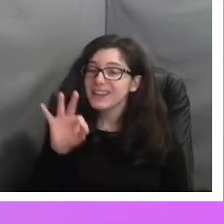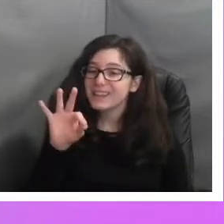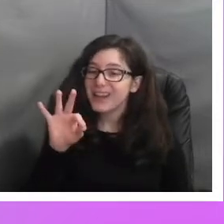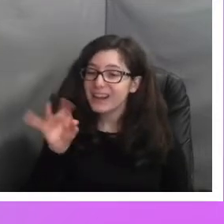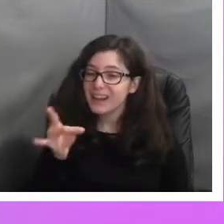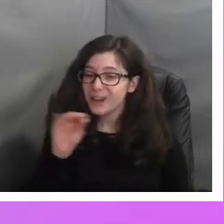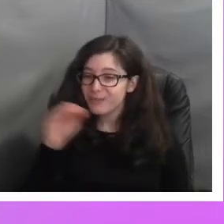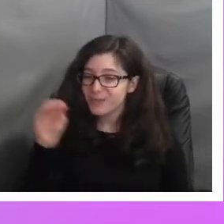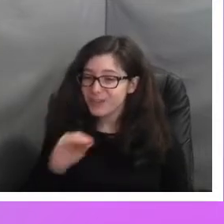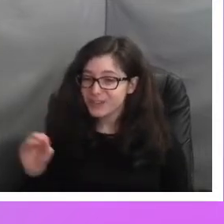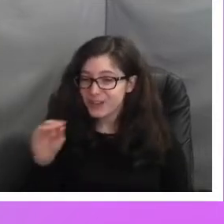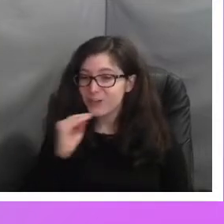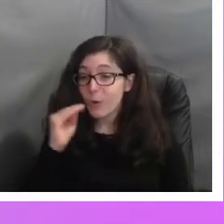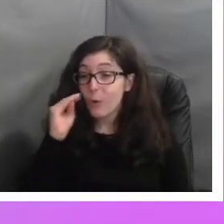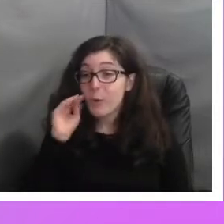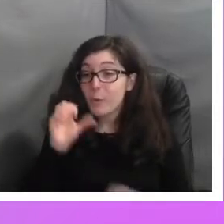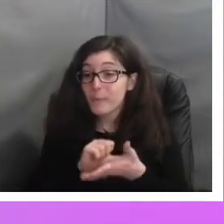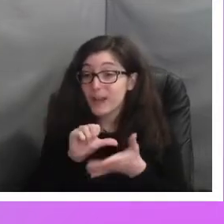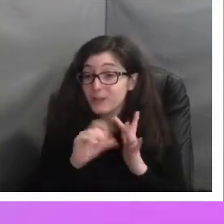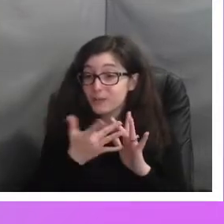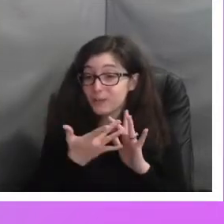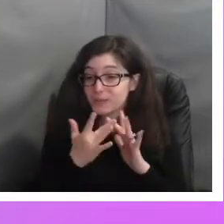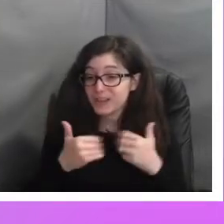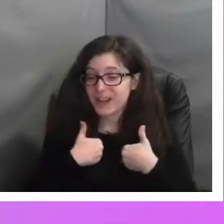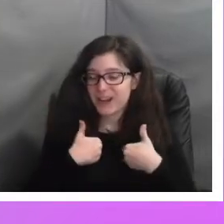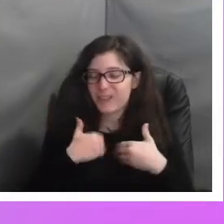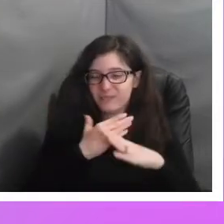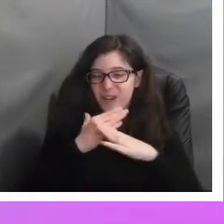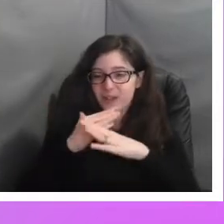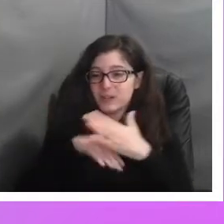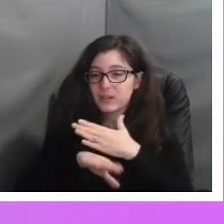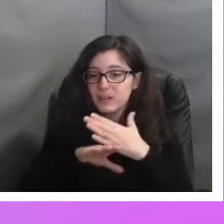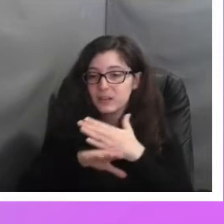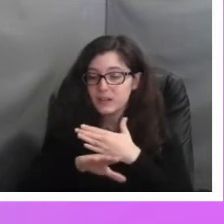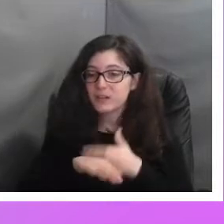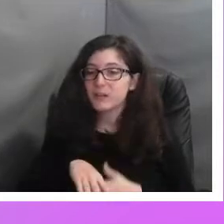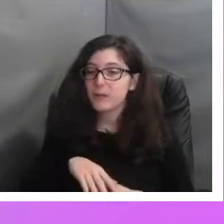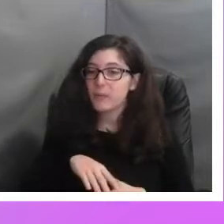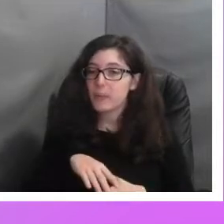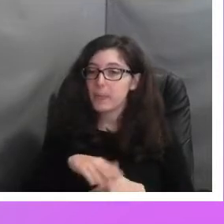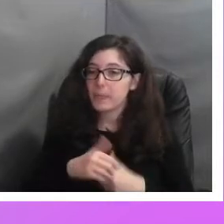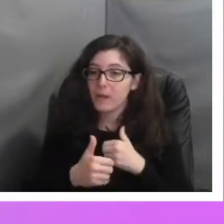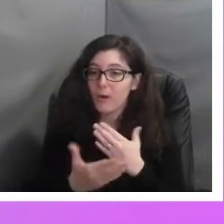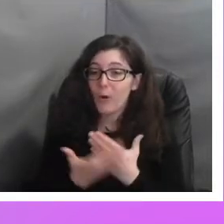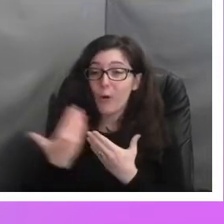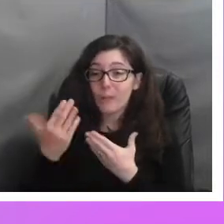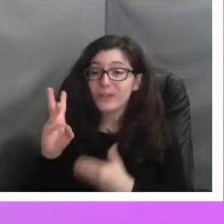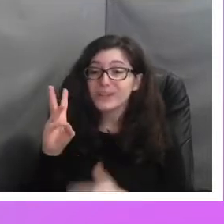and WebAIM found an average of almost 60 accessibility barriers per homepage,